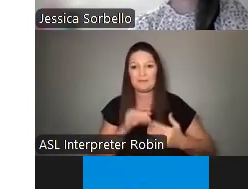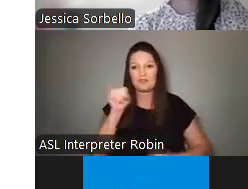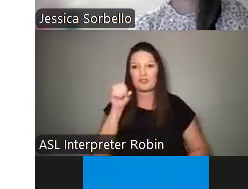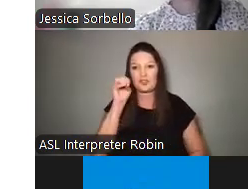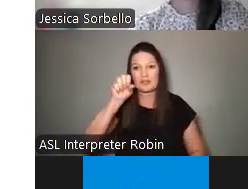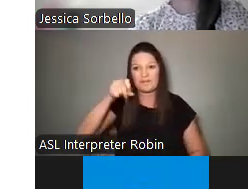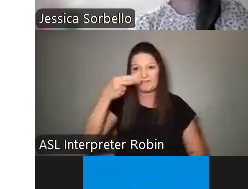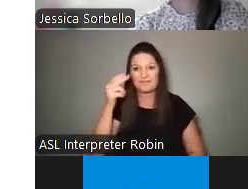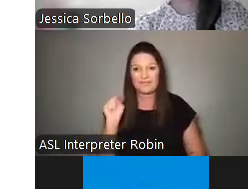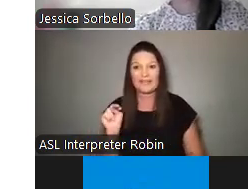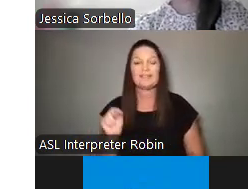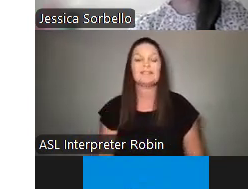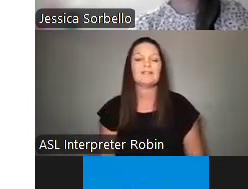»SPEAKER: Okay. Josphine go